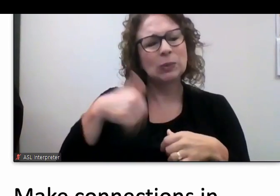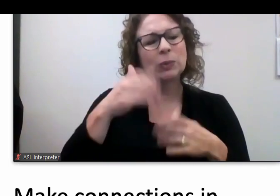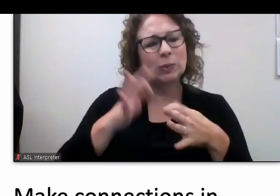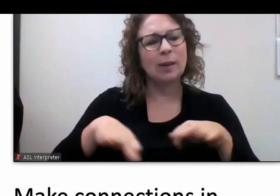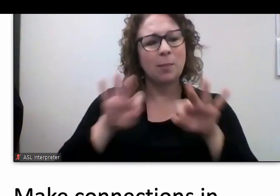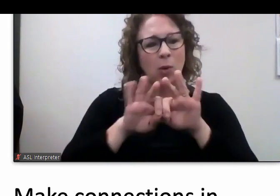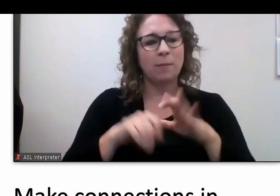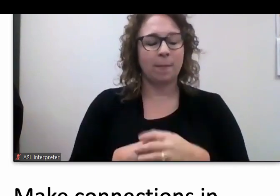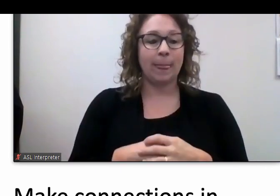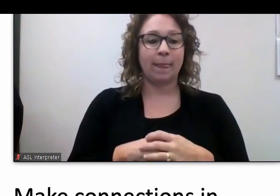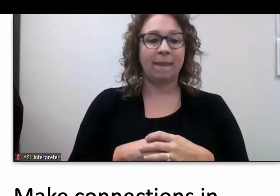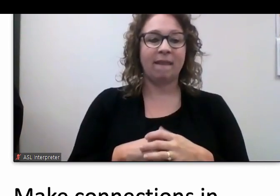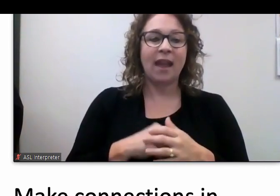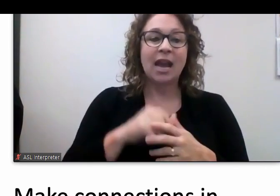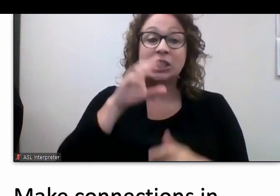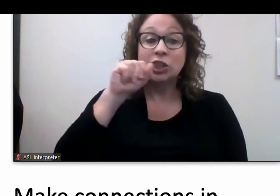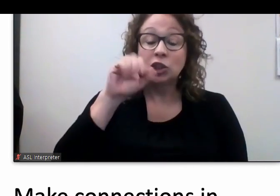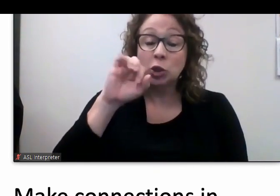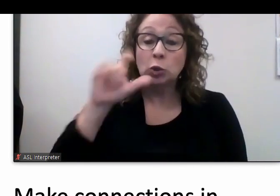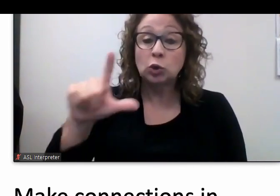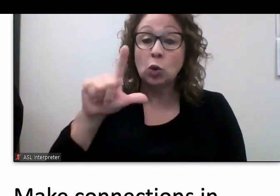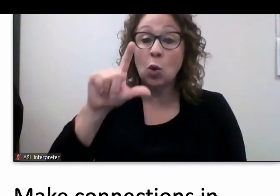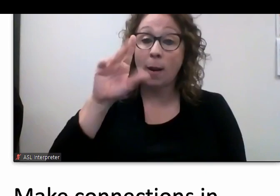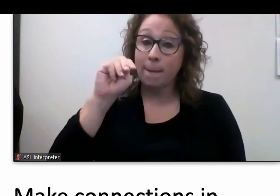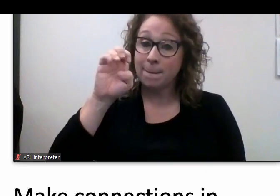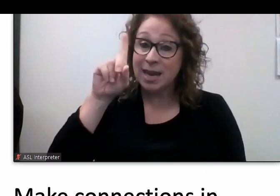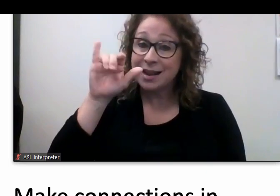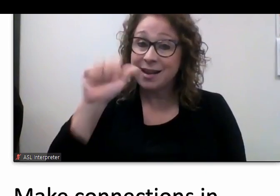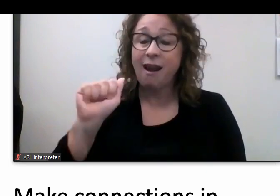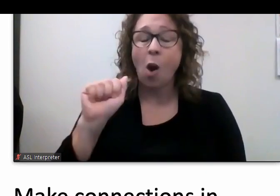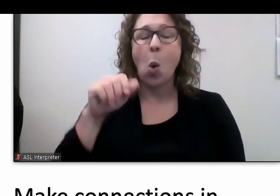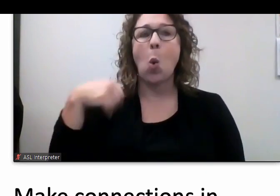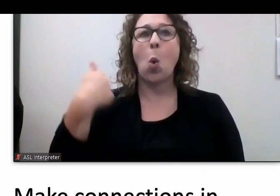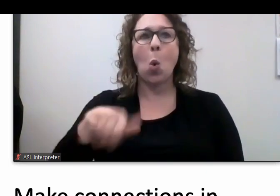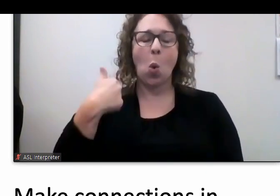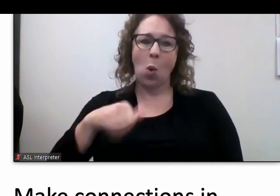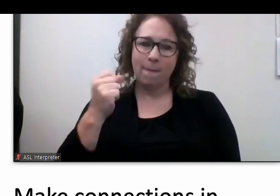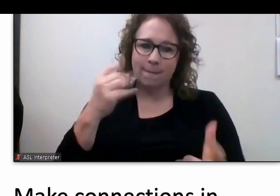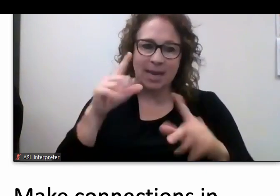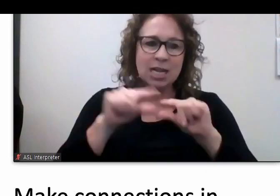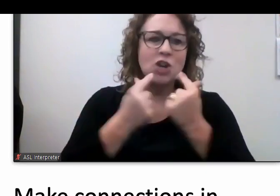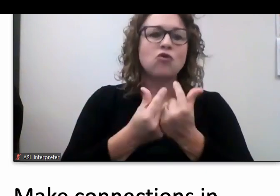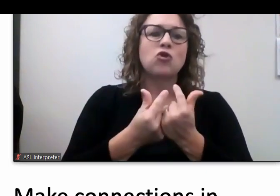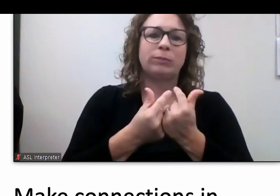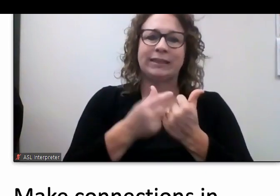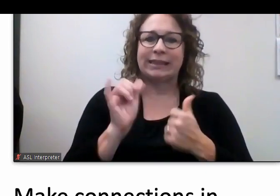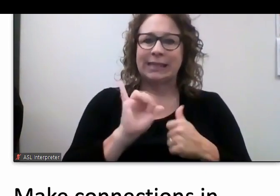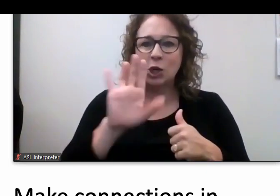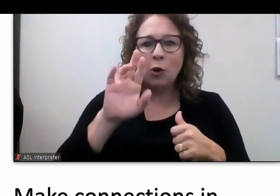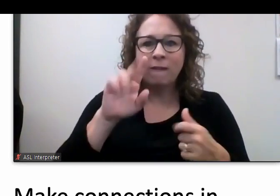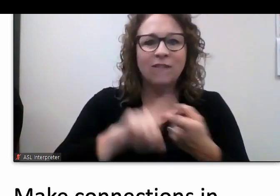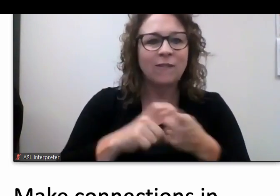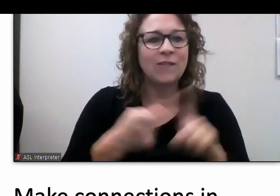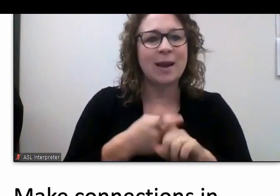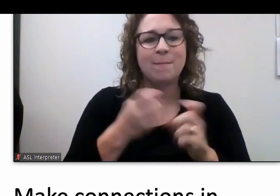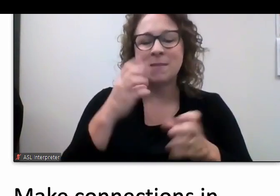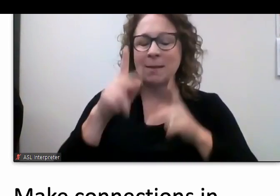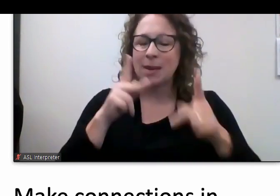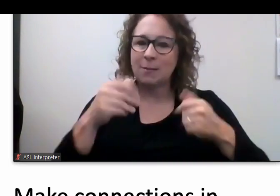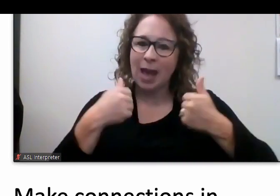Social media - that is your friend. Many groups have their own pages, have their own feeds.